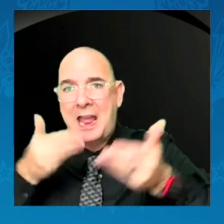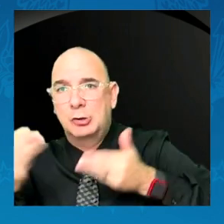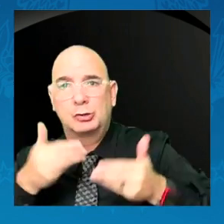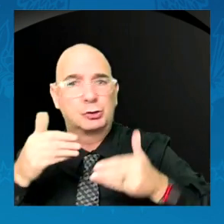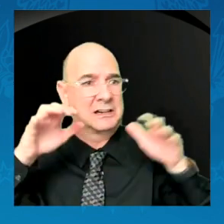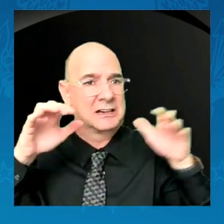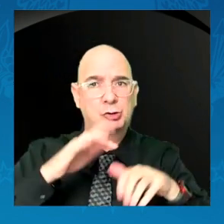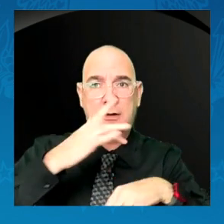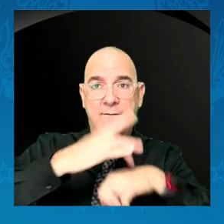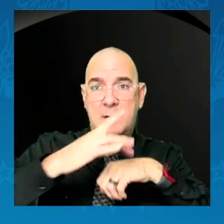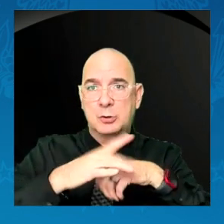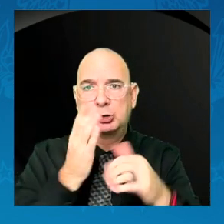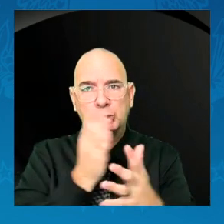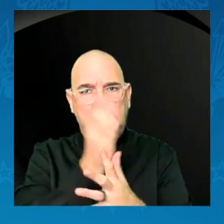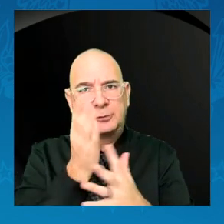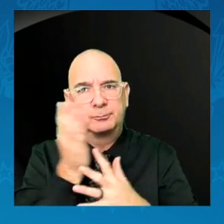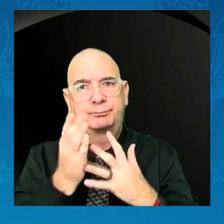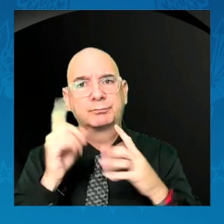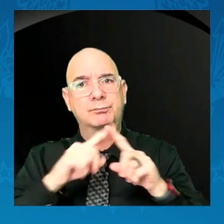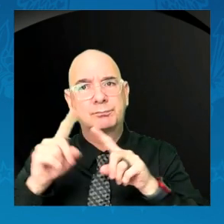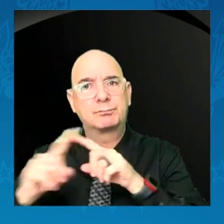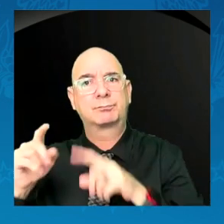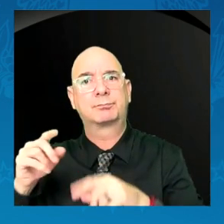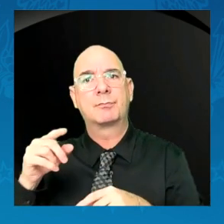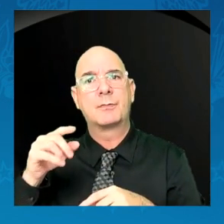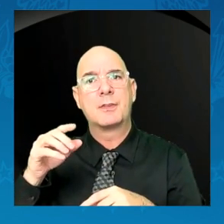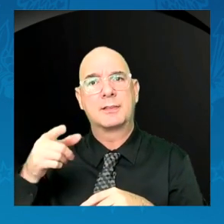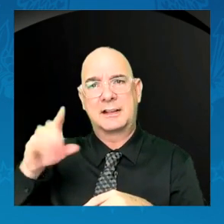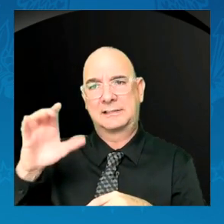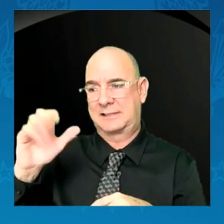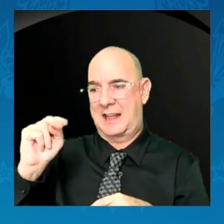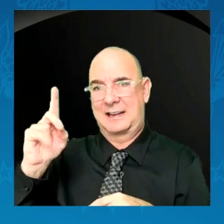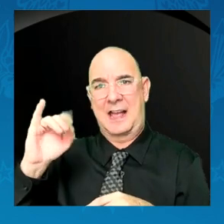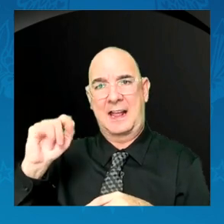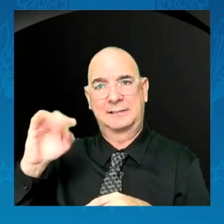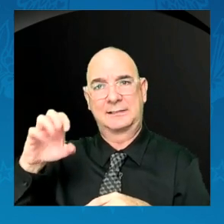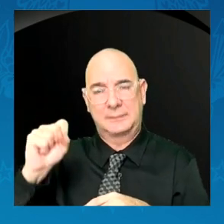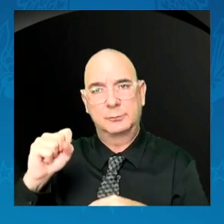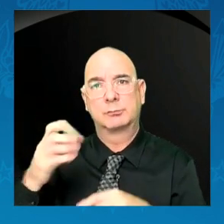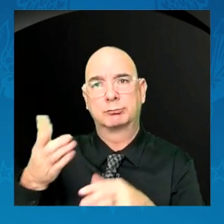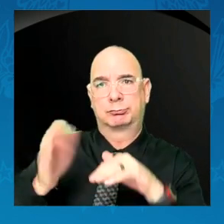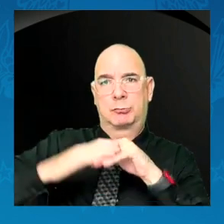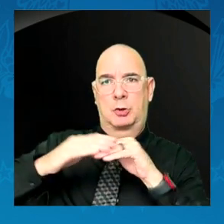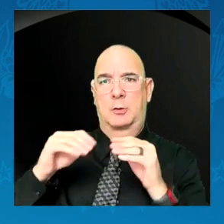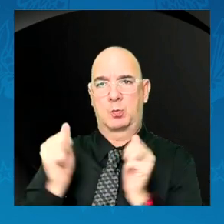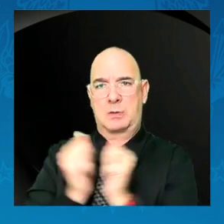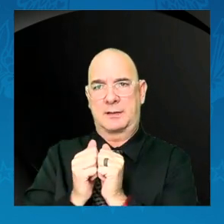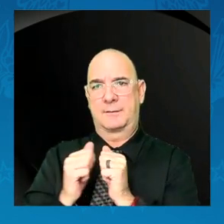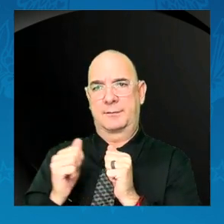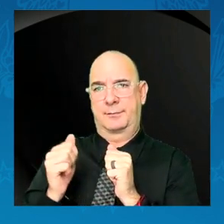is enhance our capacity across the federal government. I believe we are poised as an administration